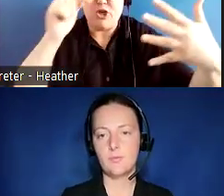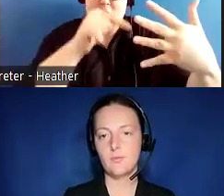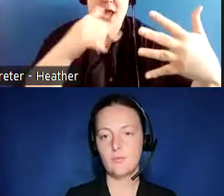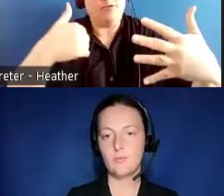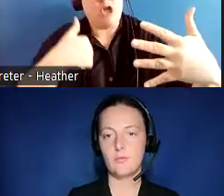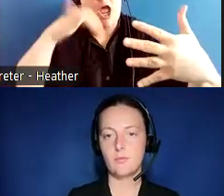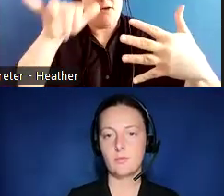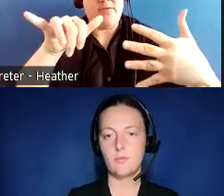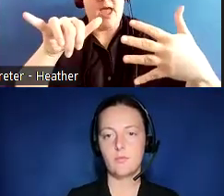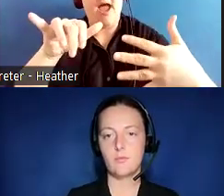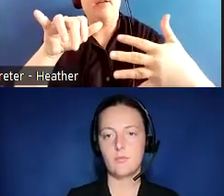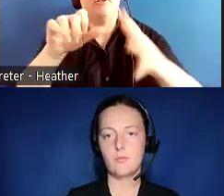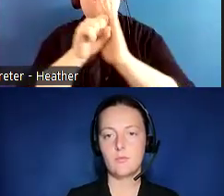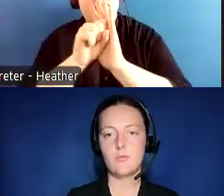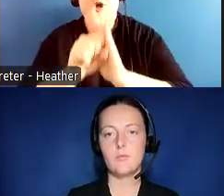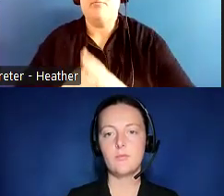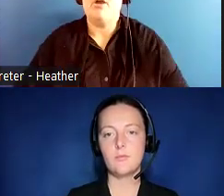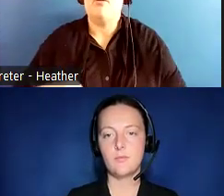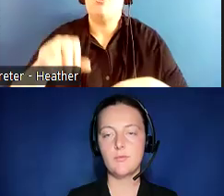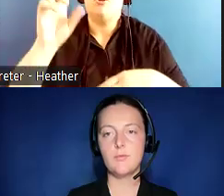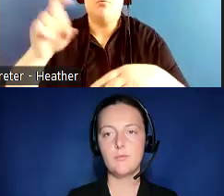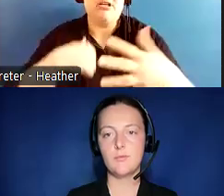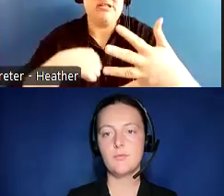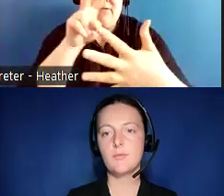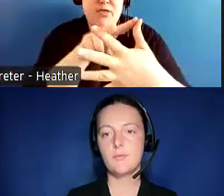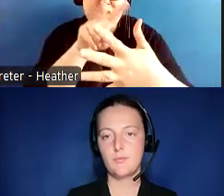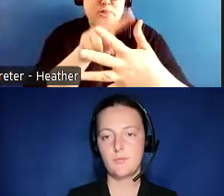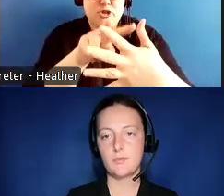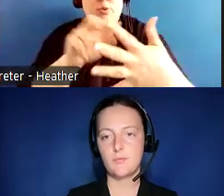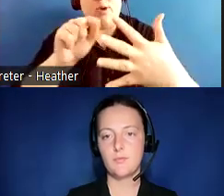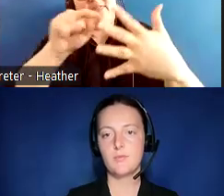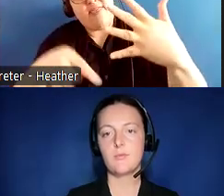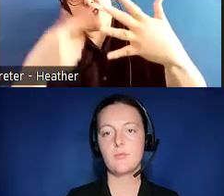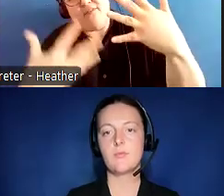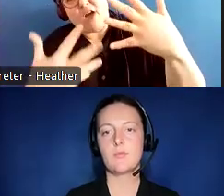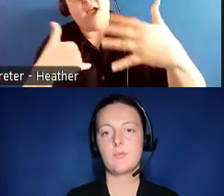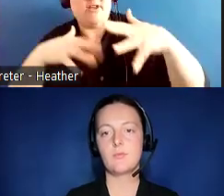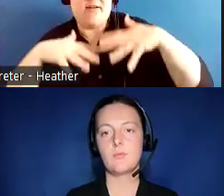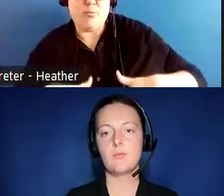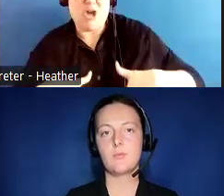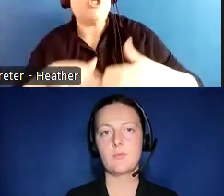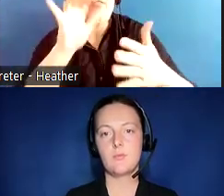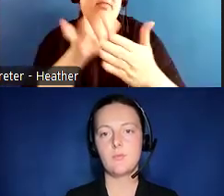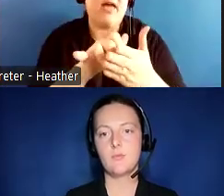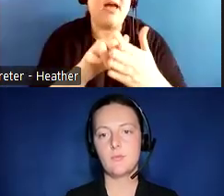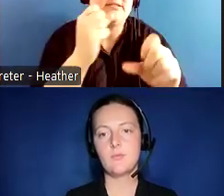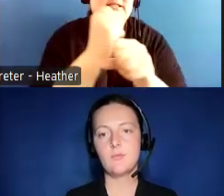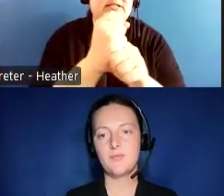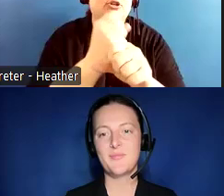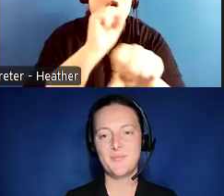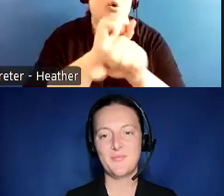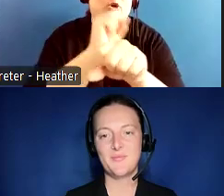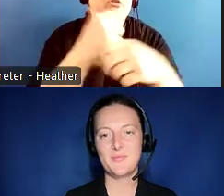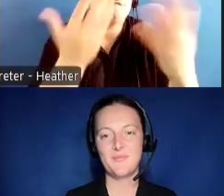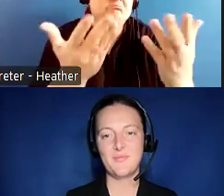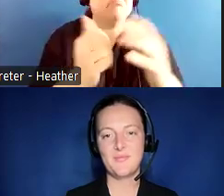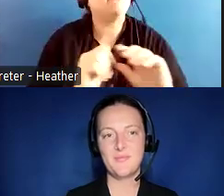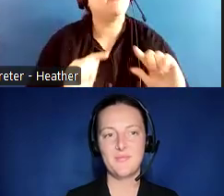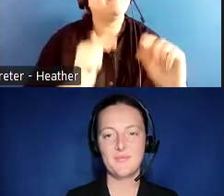have two of the first two symptoms and then five of the remaining to have depression. Takeaways.